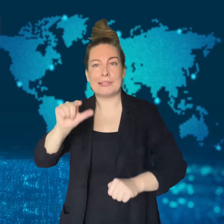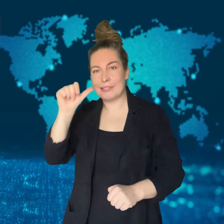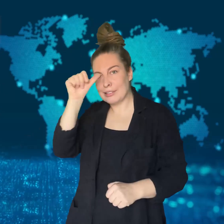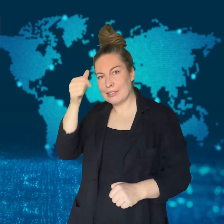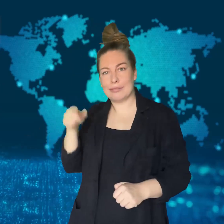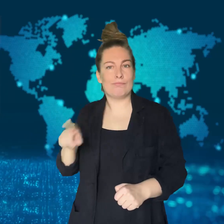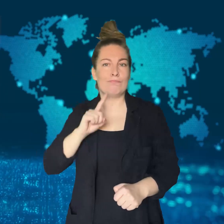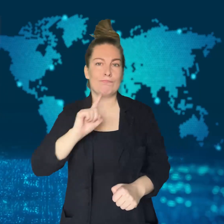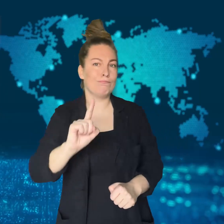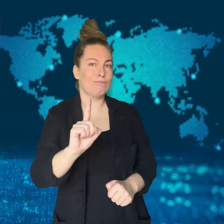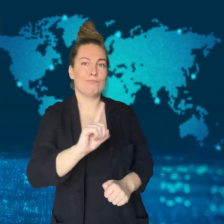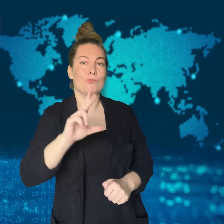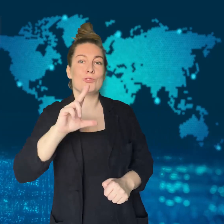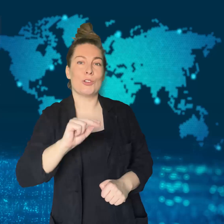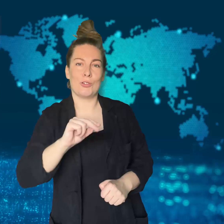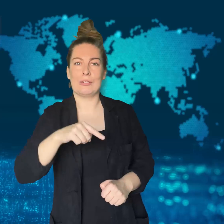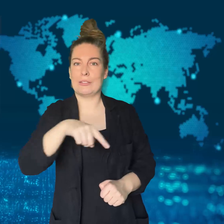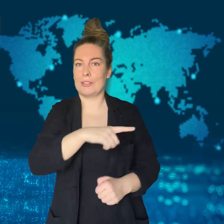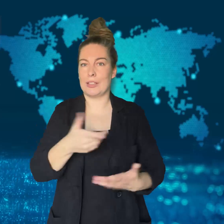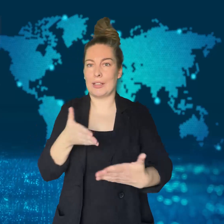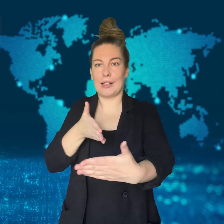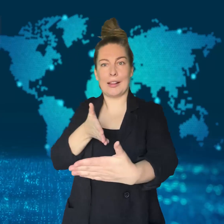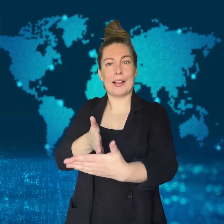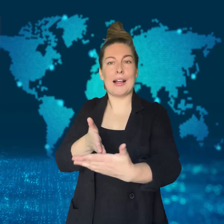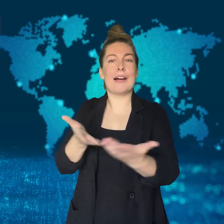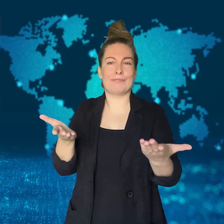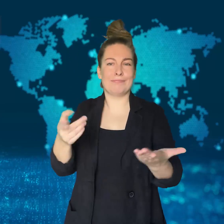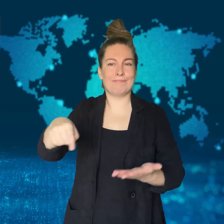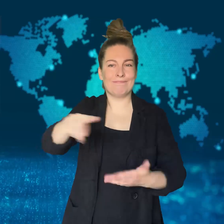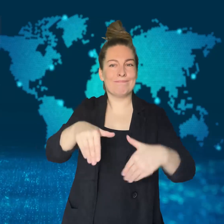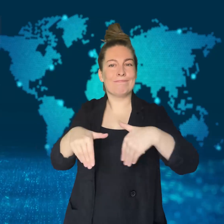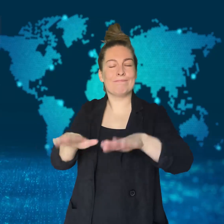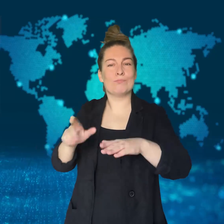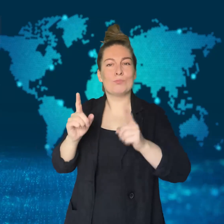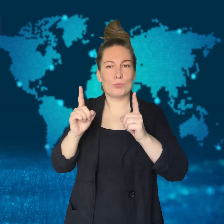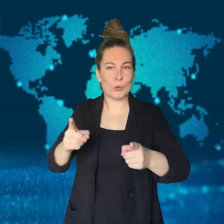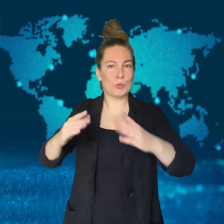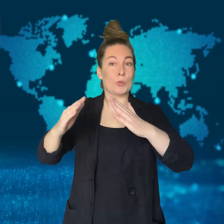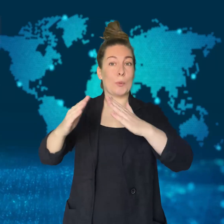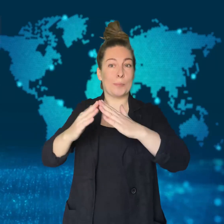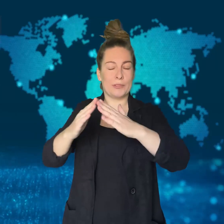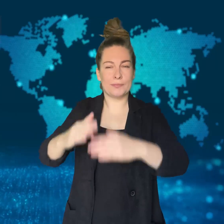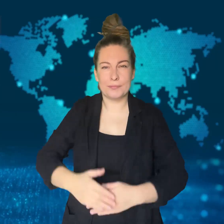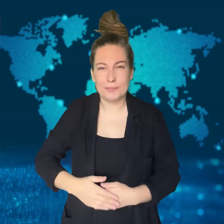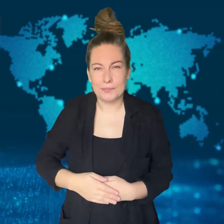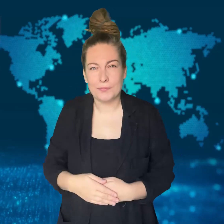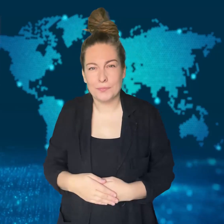Hardeep Singh Nijjar, who was part of